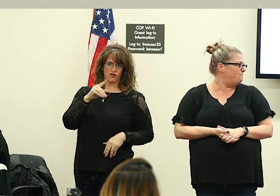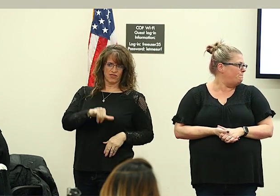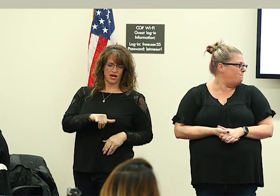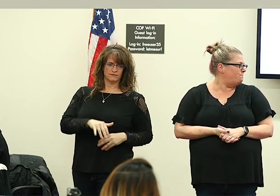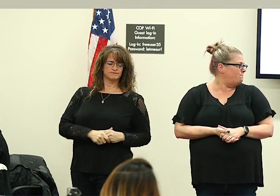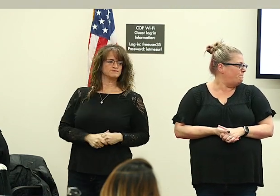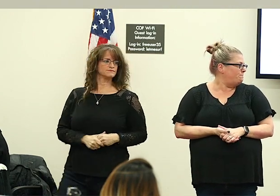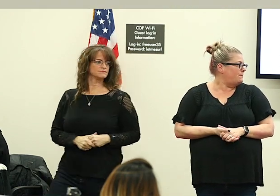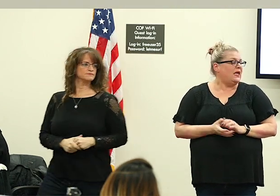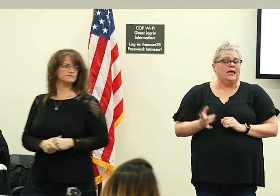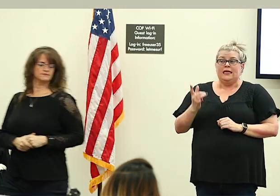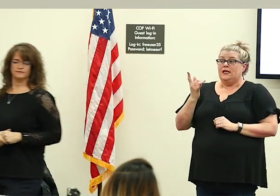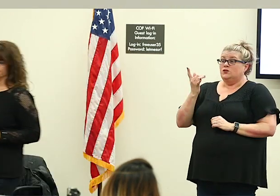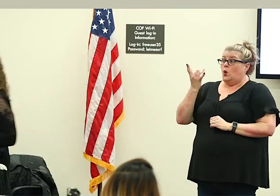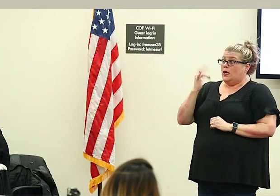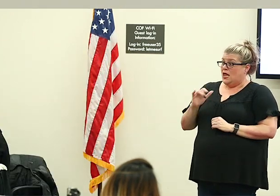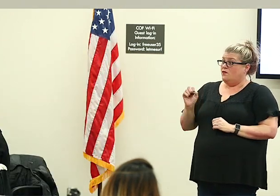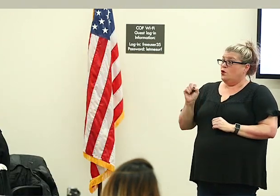So California state funds such as HOPE.